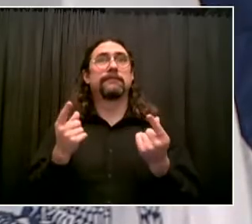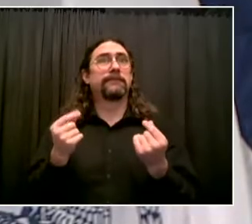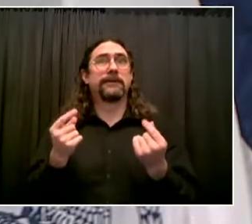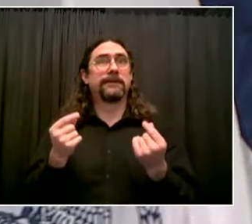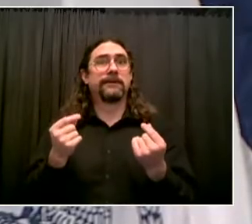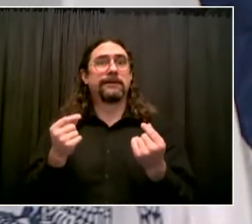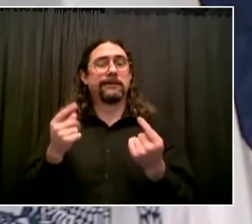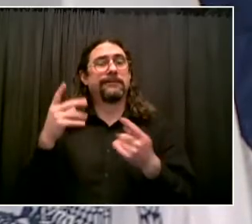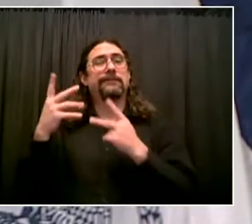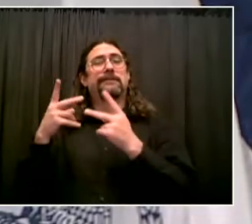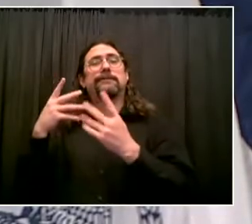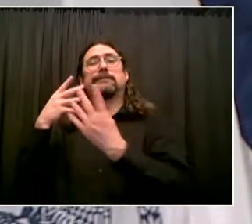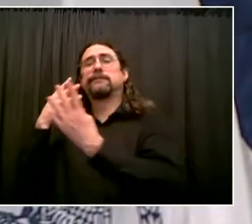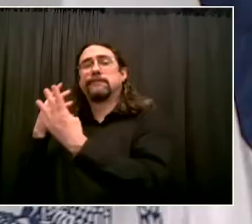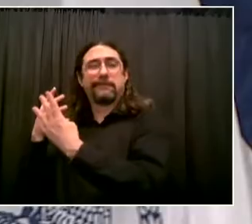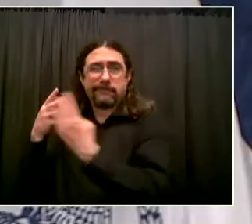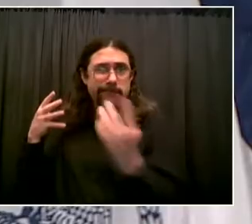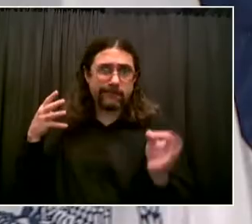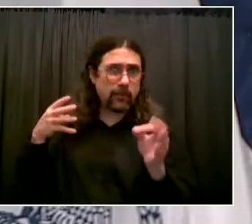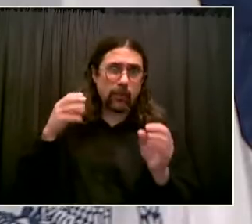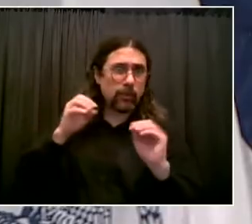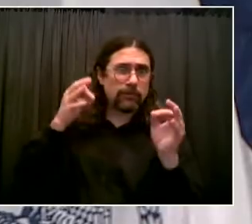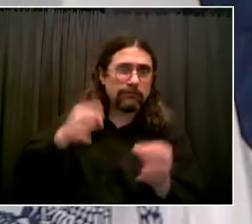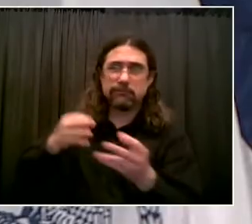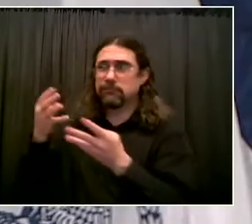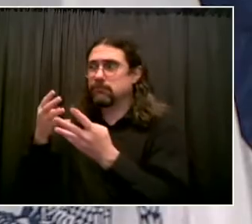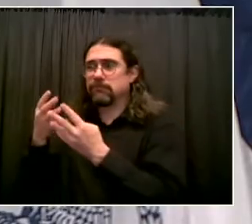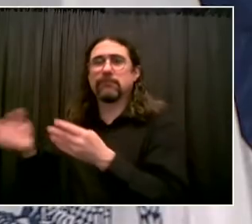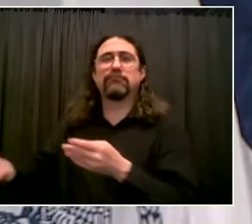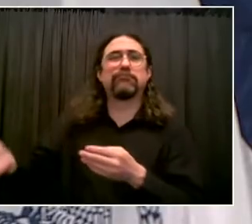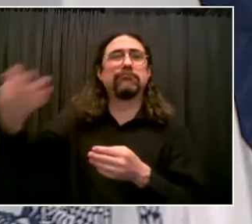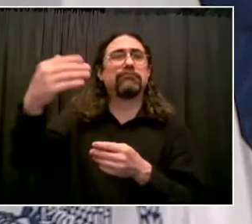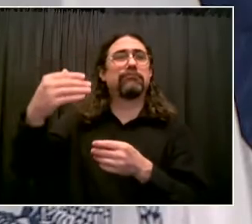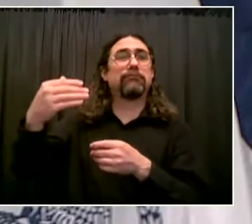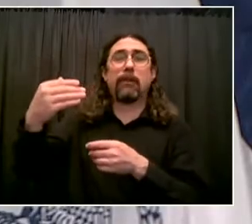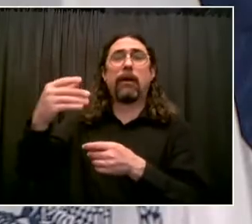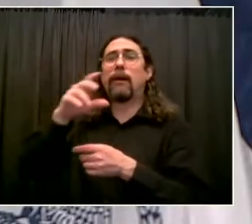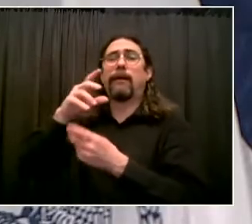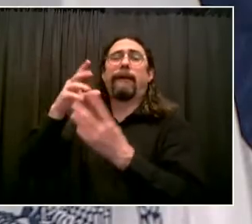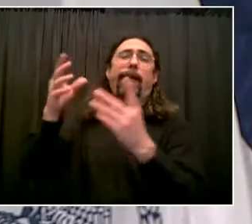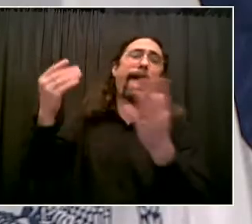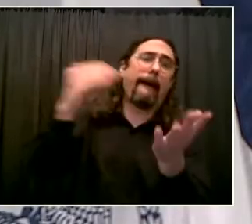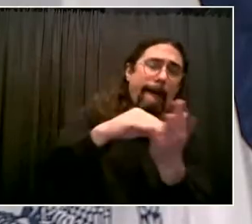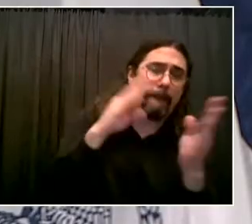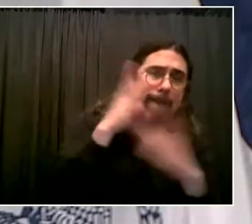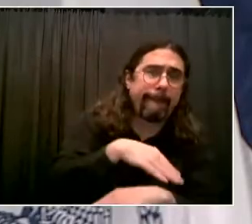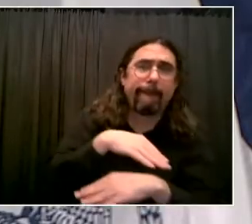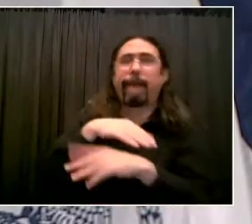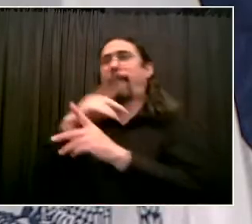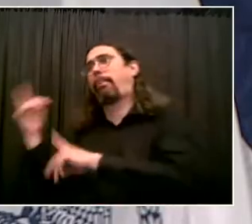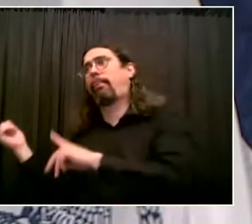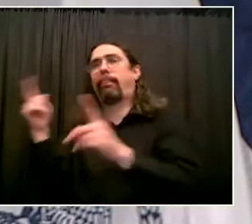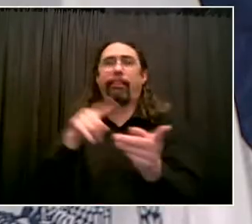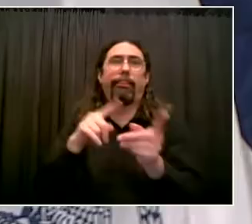THEY SHOULD. IT WAS NOT POSSIBLE IN THE COURTS WERE IN FUNCTIONING. YOU HEARD THEM